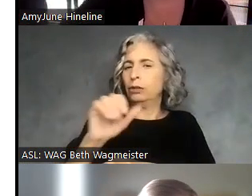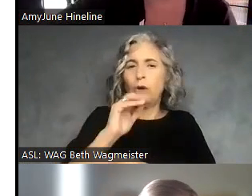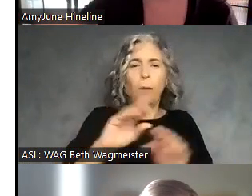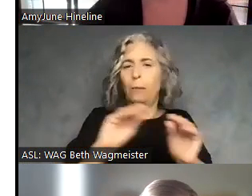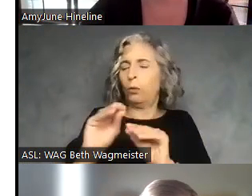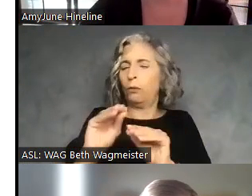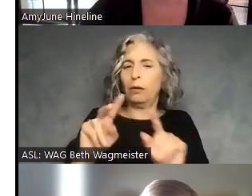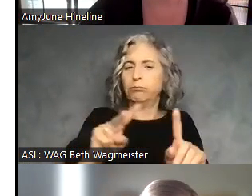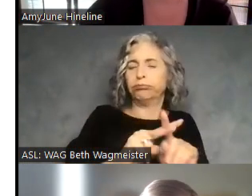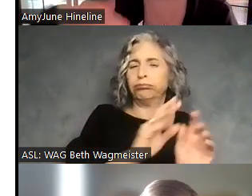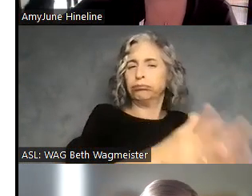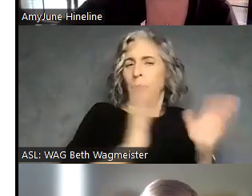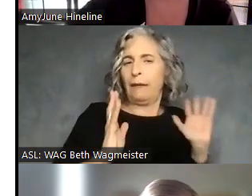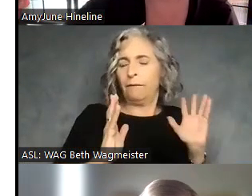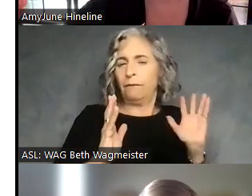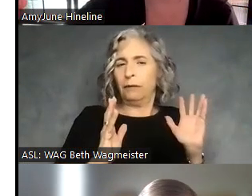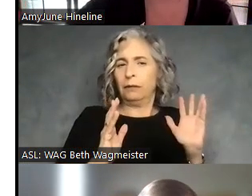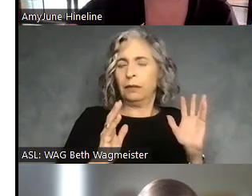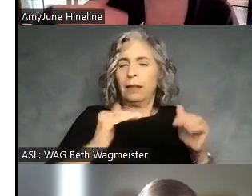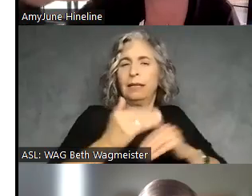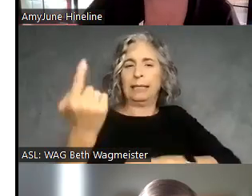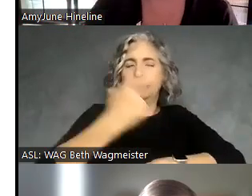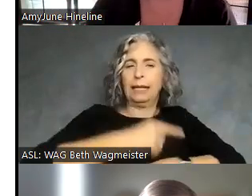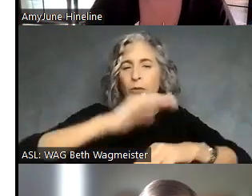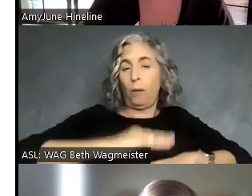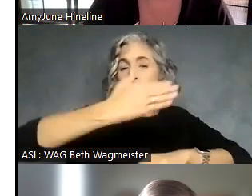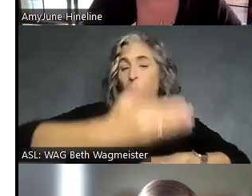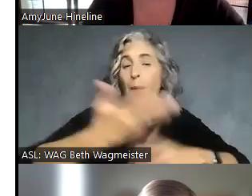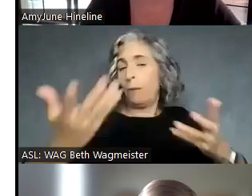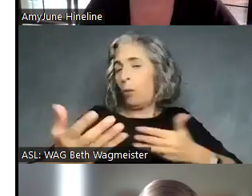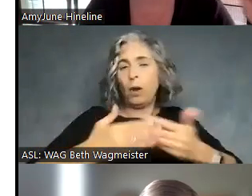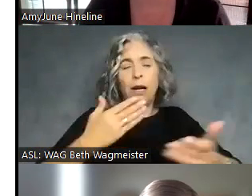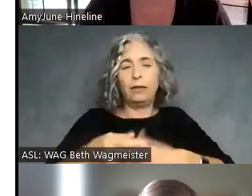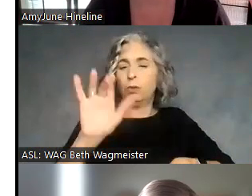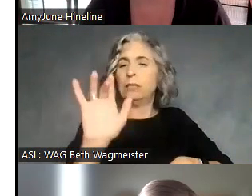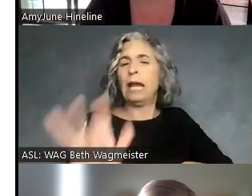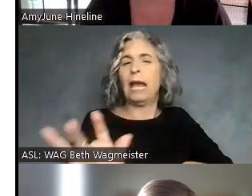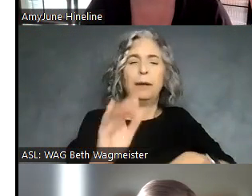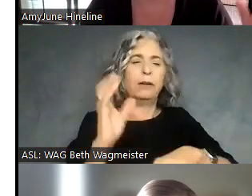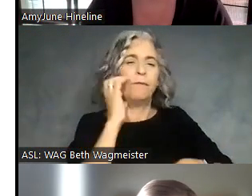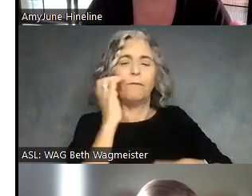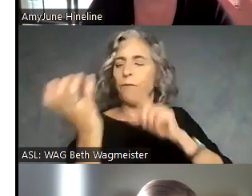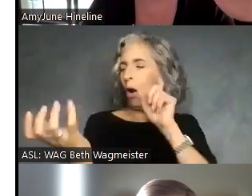you plug into your computer once in a day, you hit one code, and this dongle is preprogrammed for